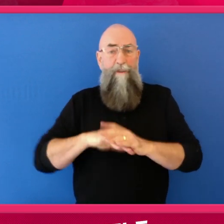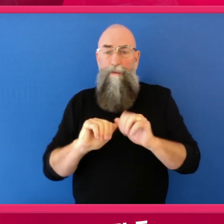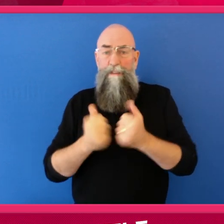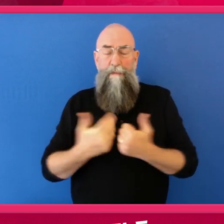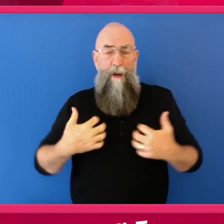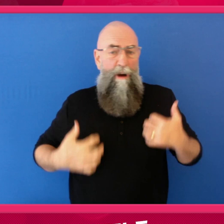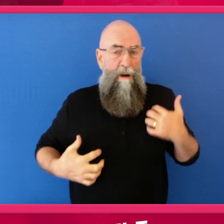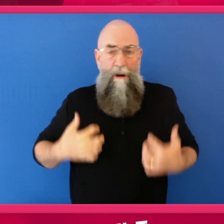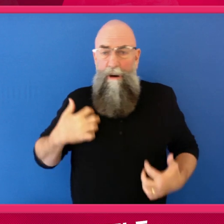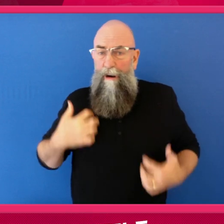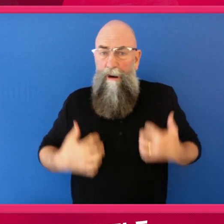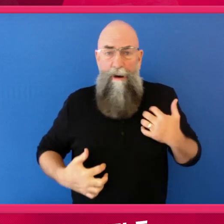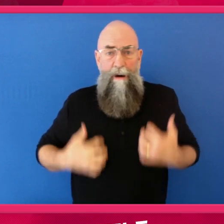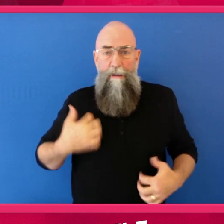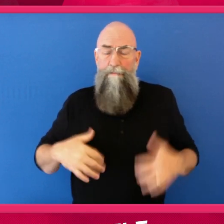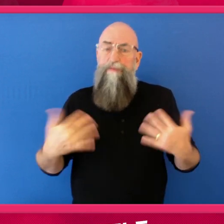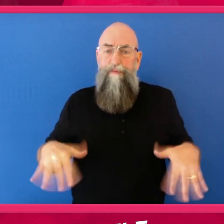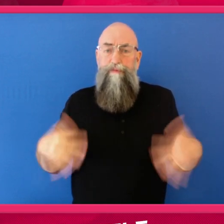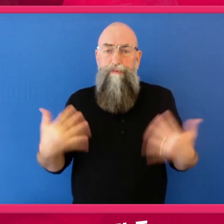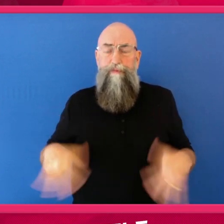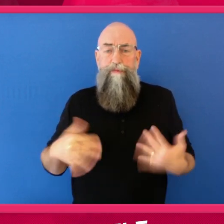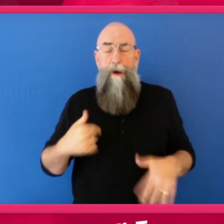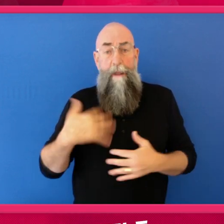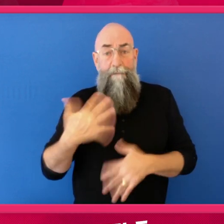been said quite a, quite a few times during staging camp, and again, once we've been in